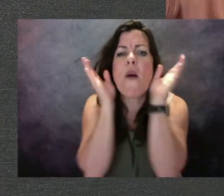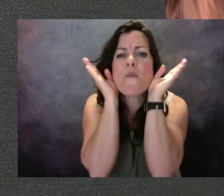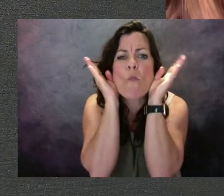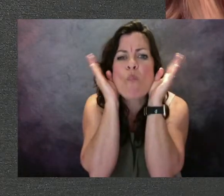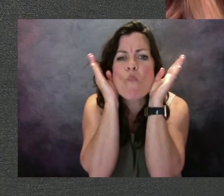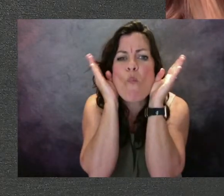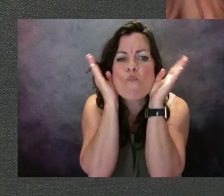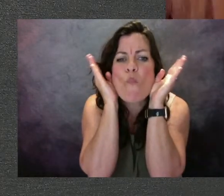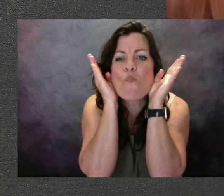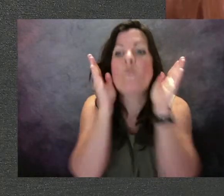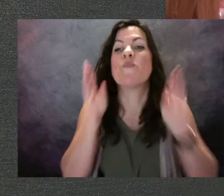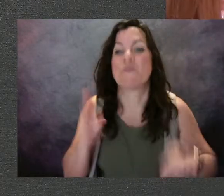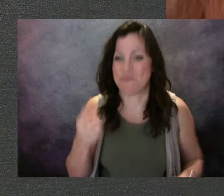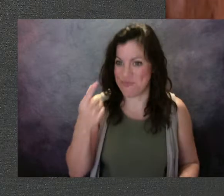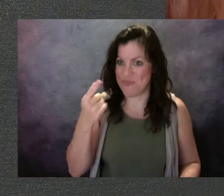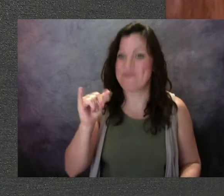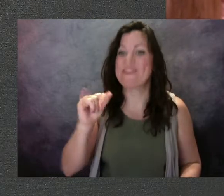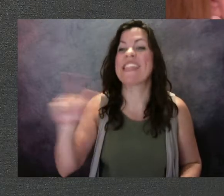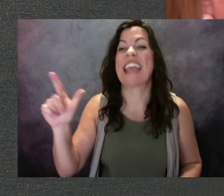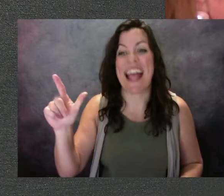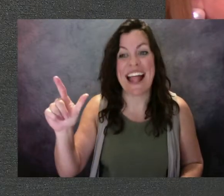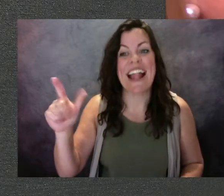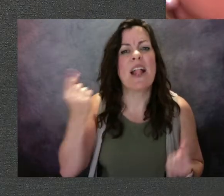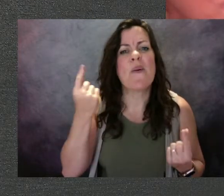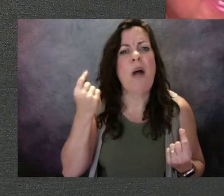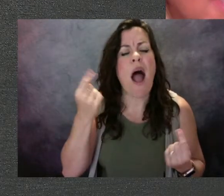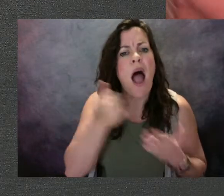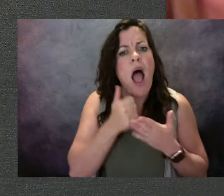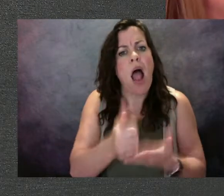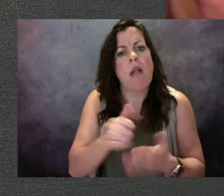and the gill helps the fish take the water in its mouth